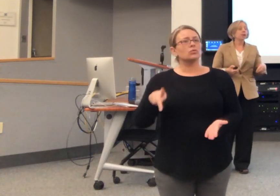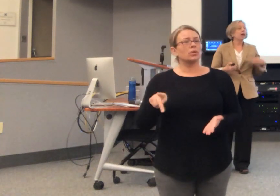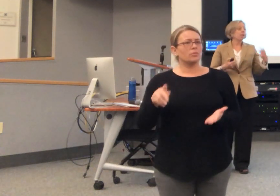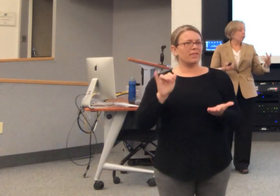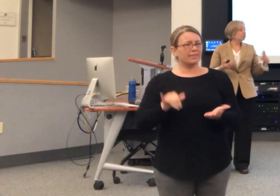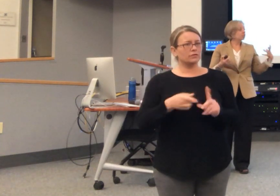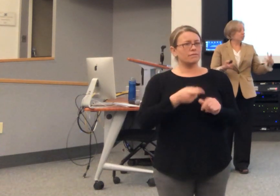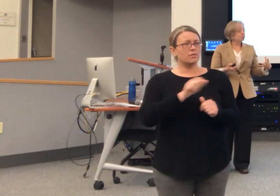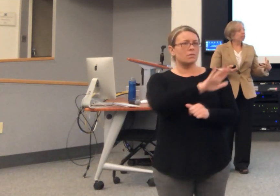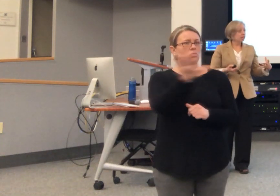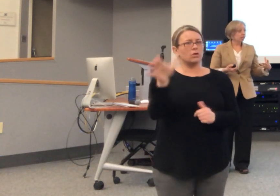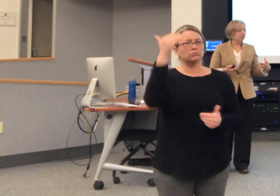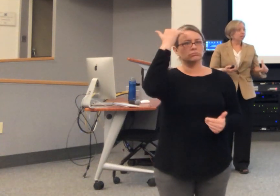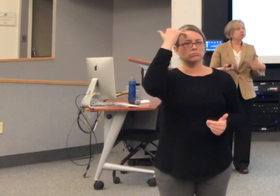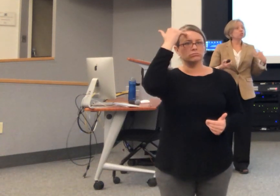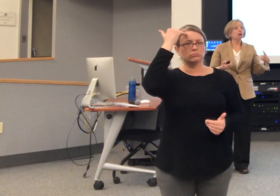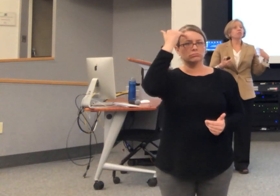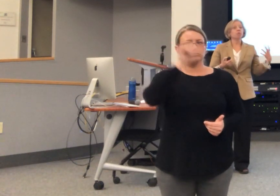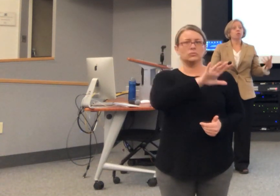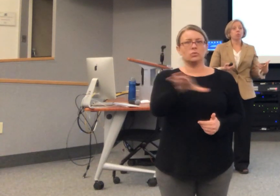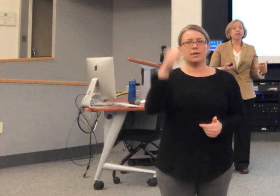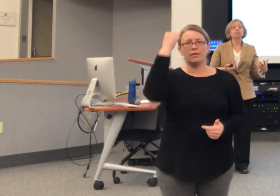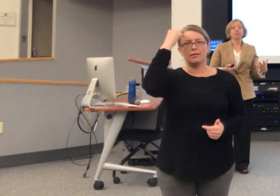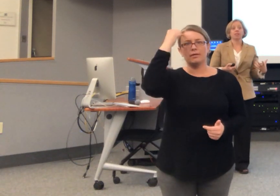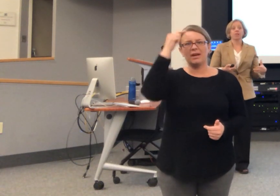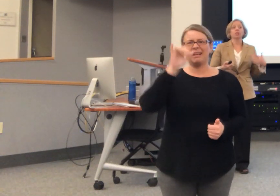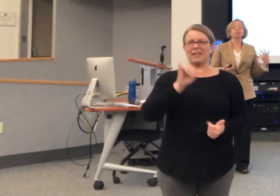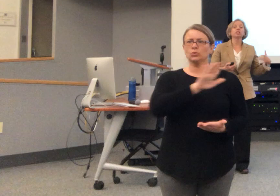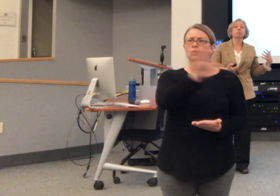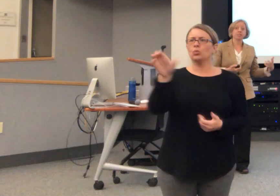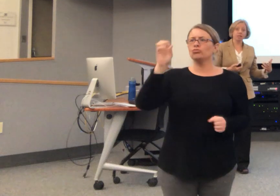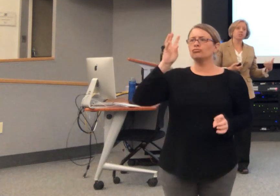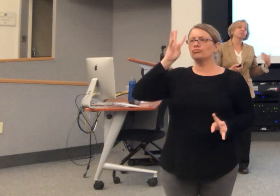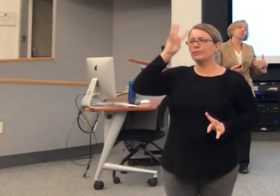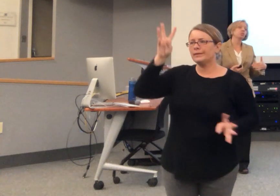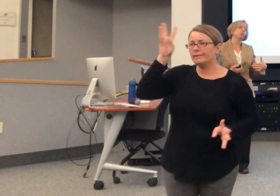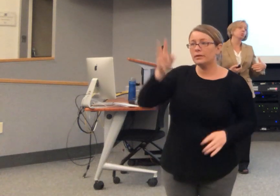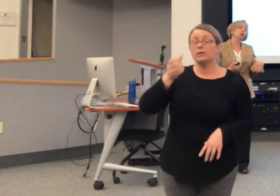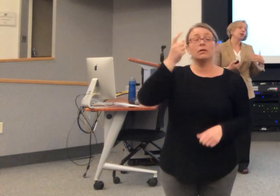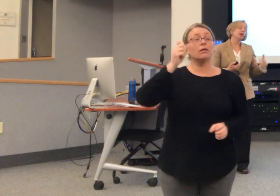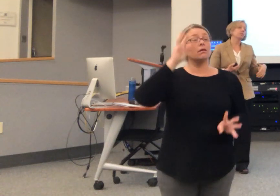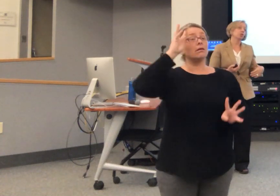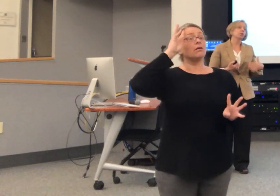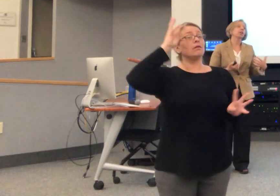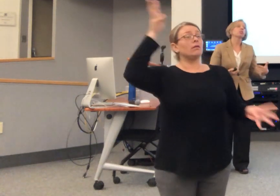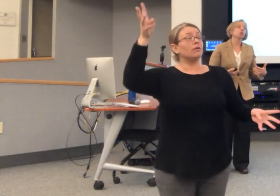But once it is created, you have rights in that. There are legal protections that you as the creator